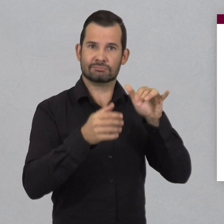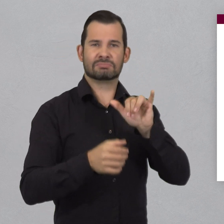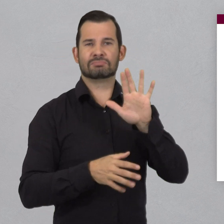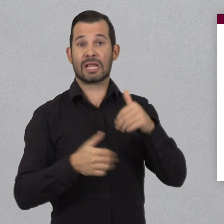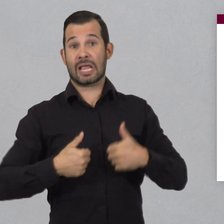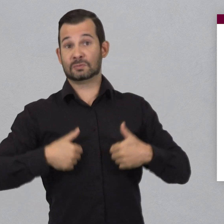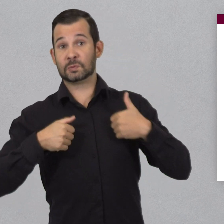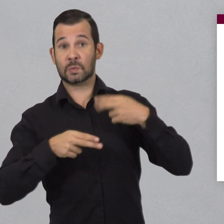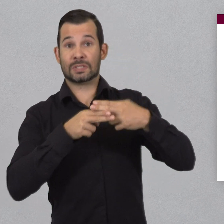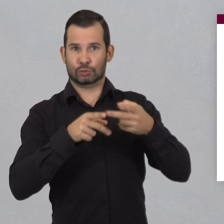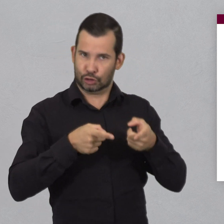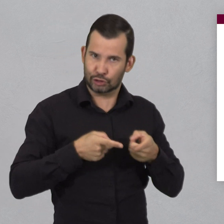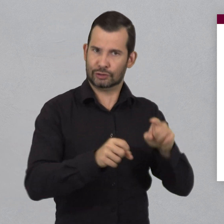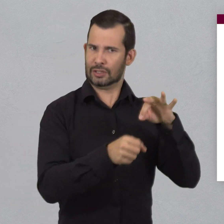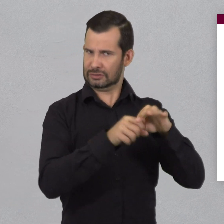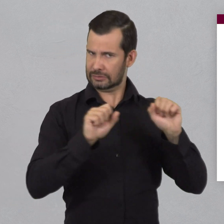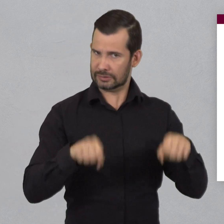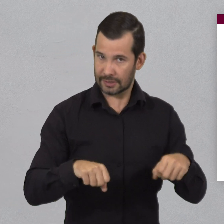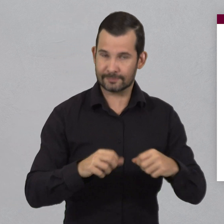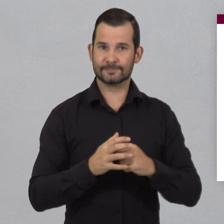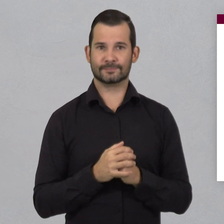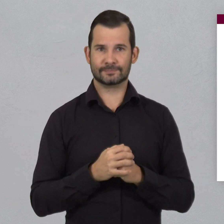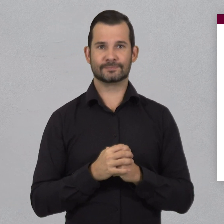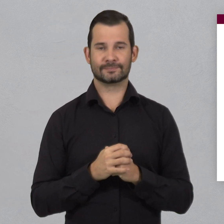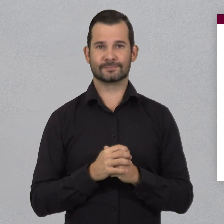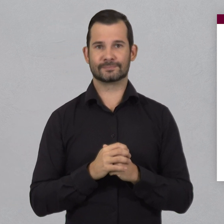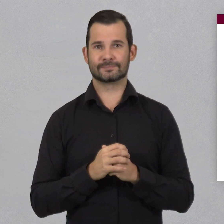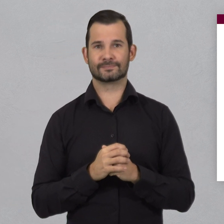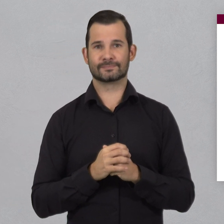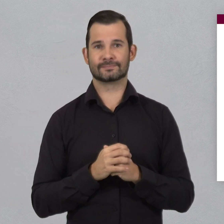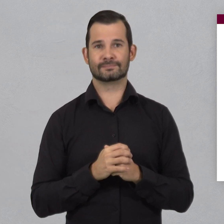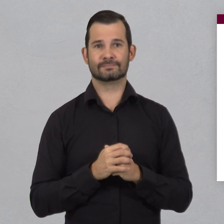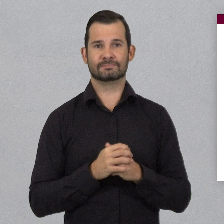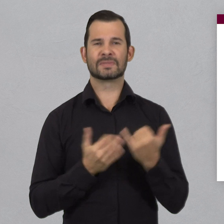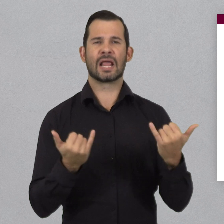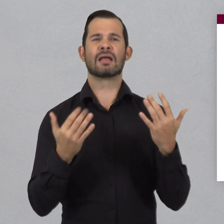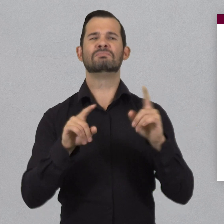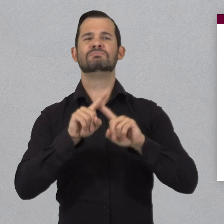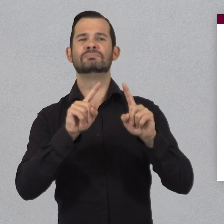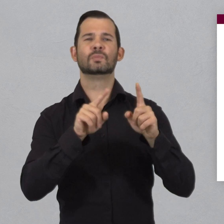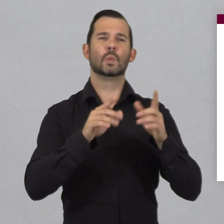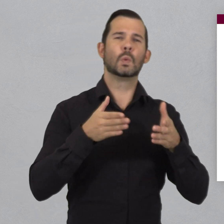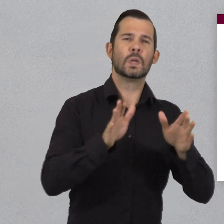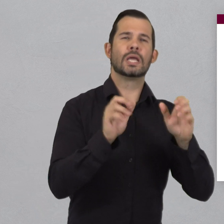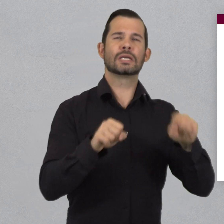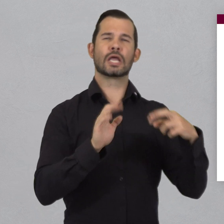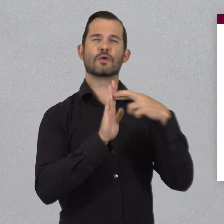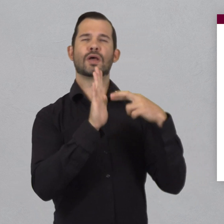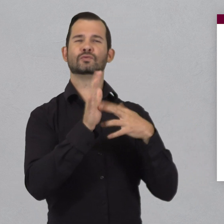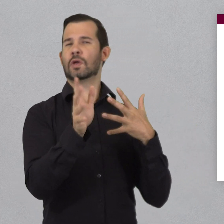(such as your address or name) during an election. Here are the ways you can register or update